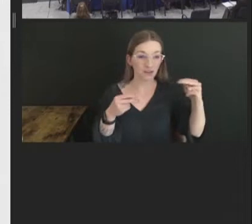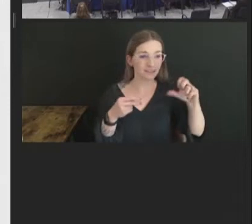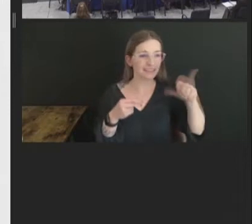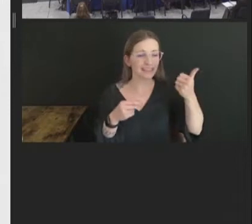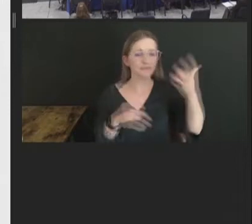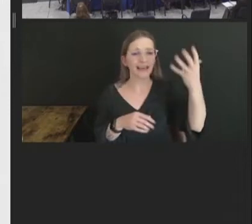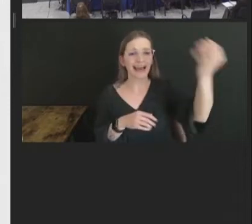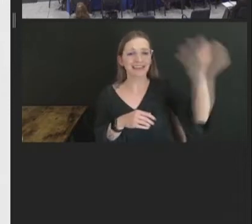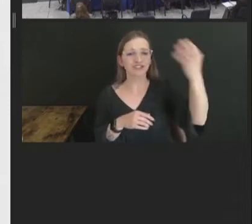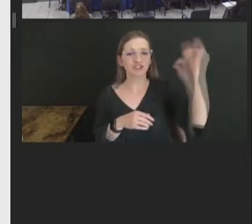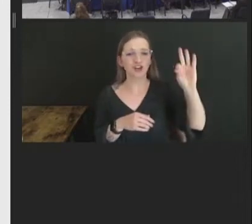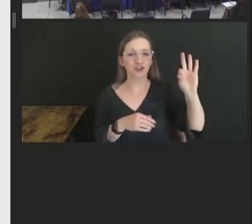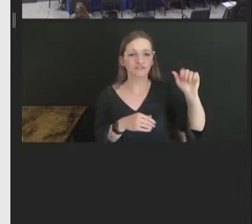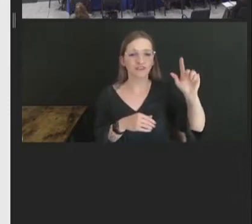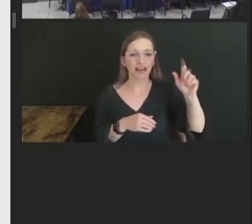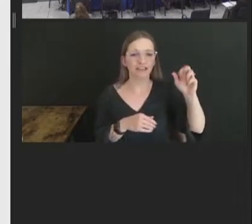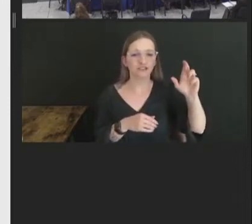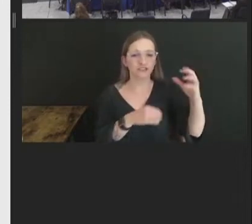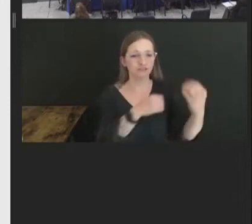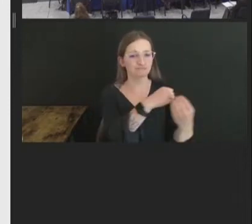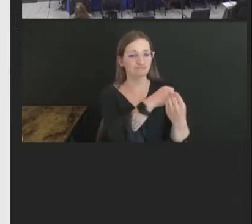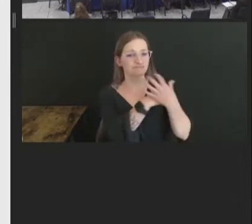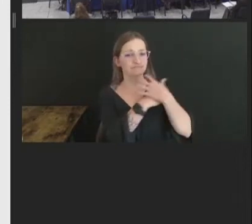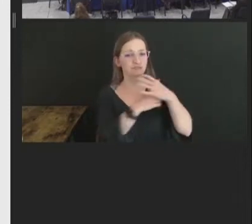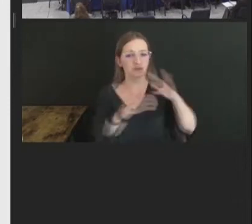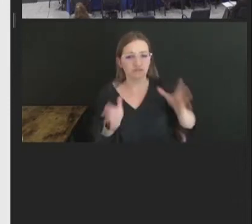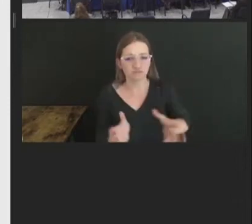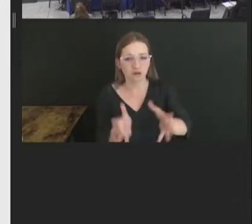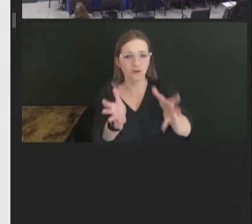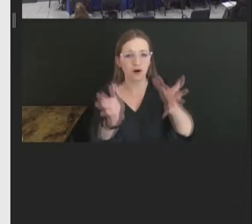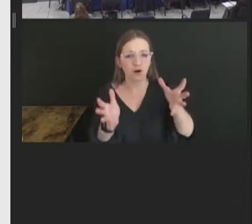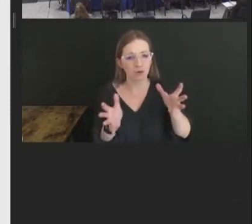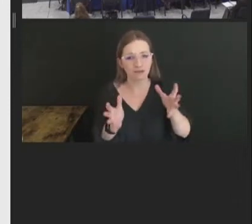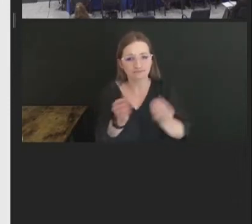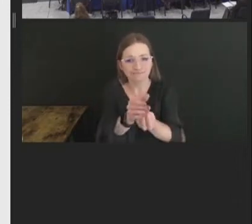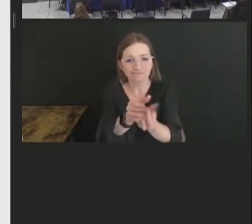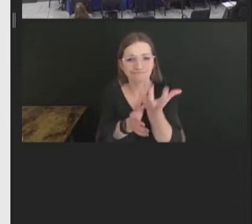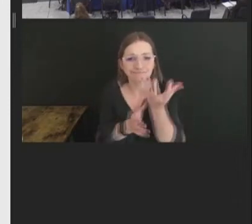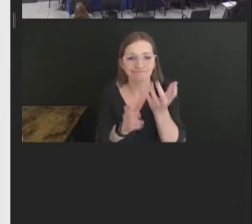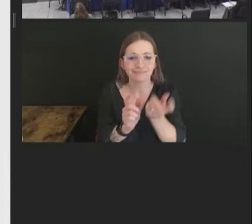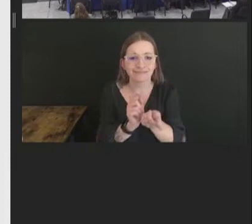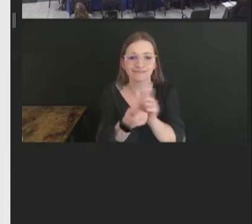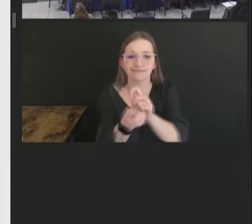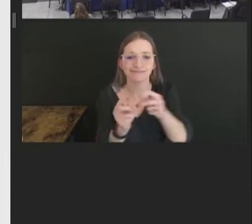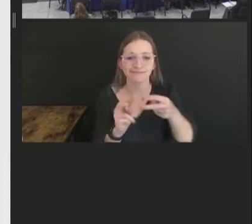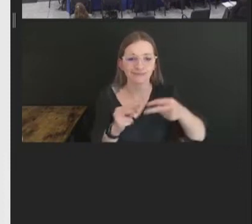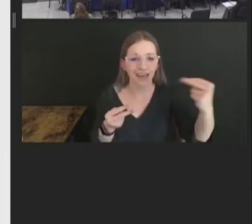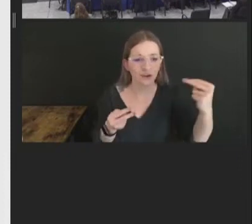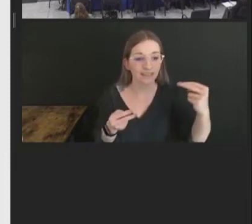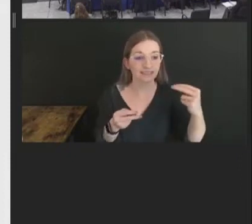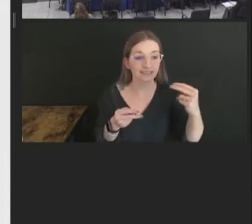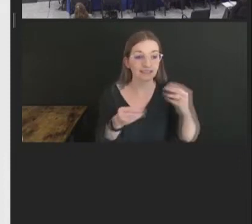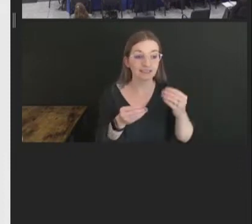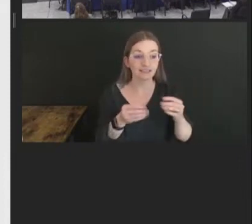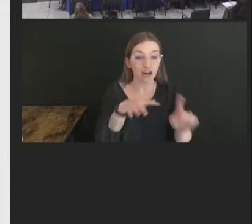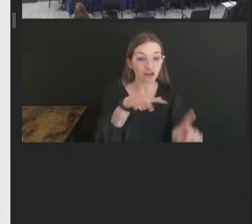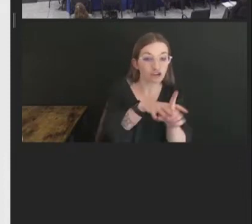enhancing or kind of promoting variance you know, occurring, disappearing, and reoccurring over